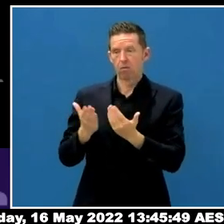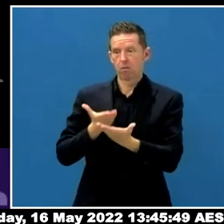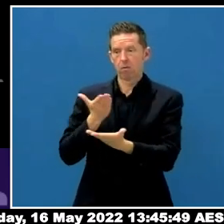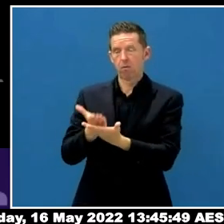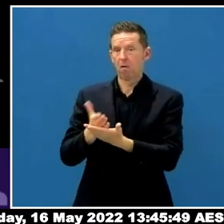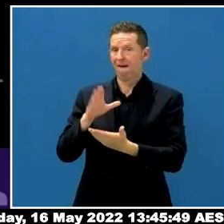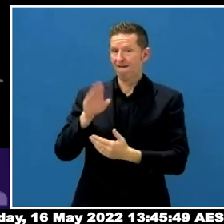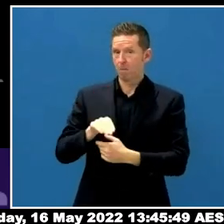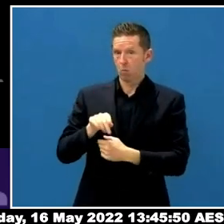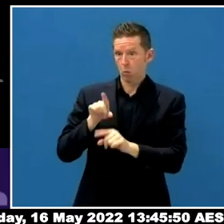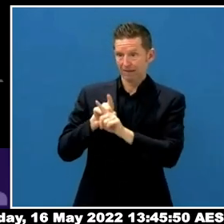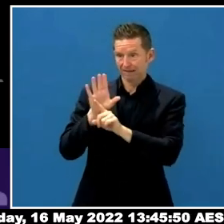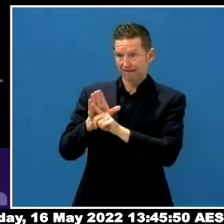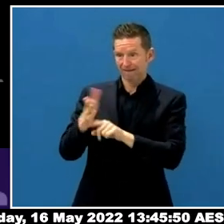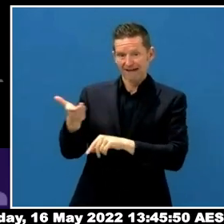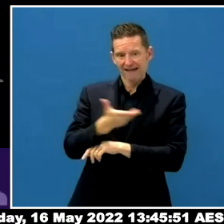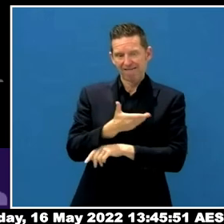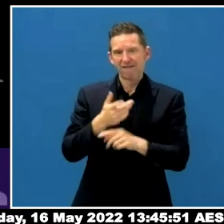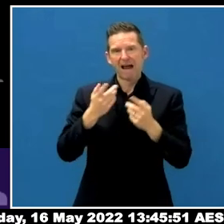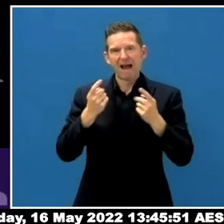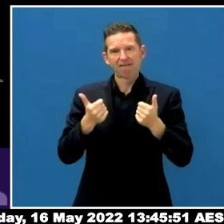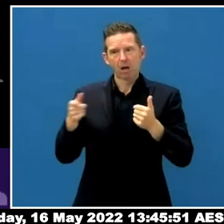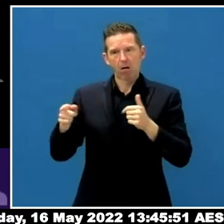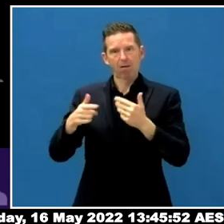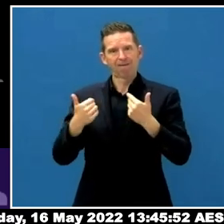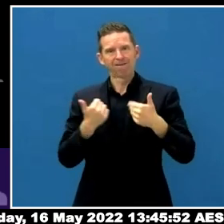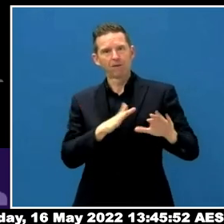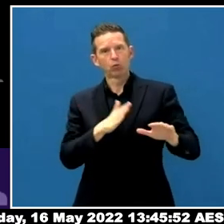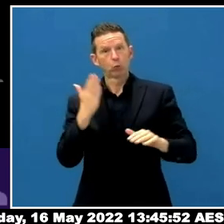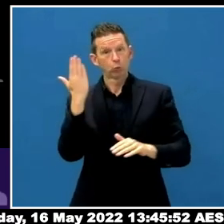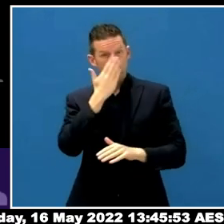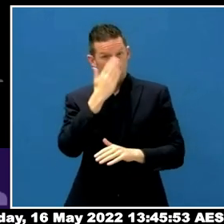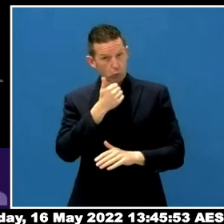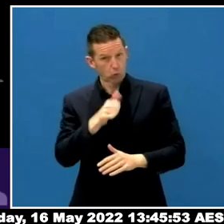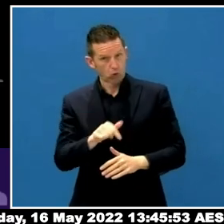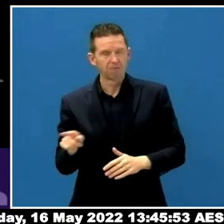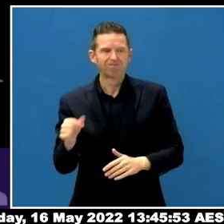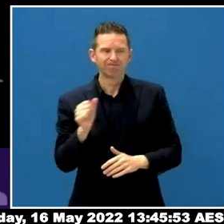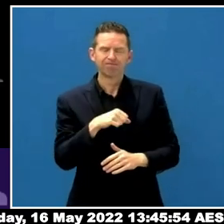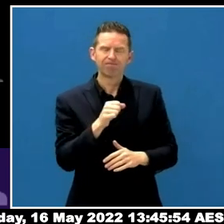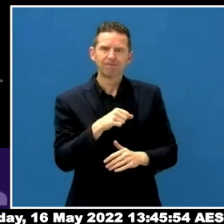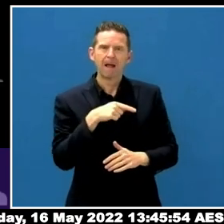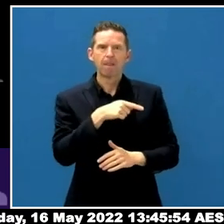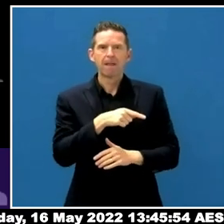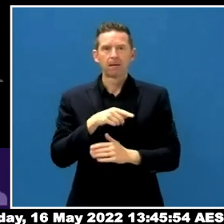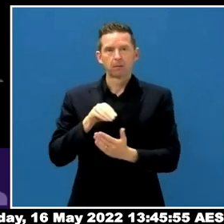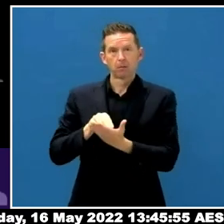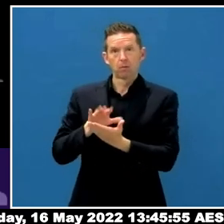That's correct, which was put in place back in 2013. Alright.